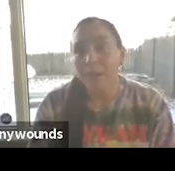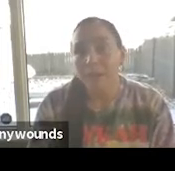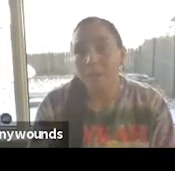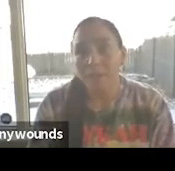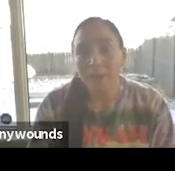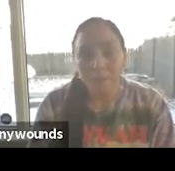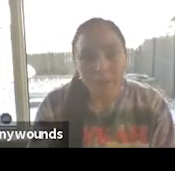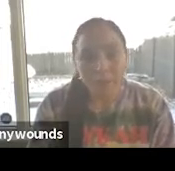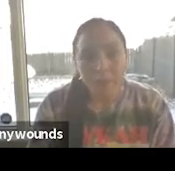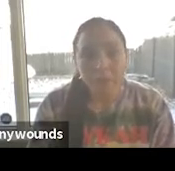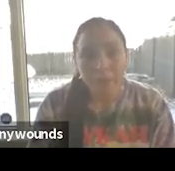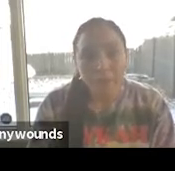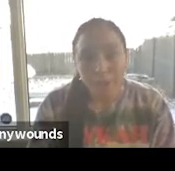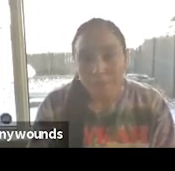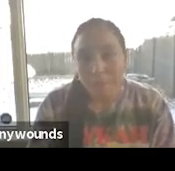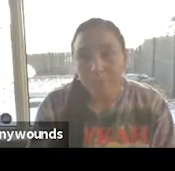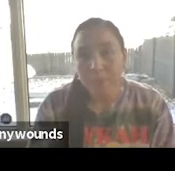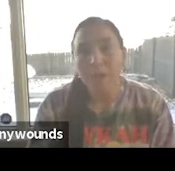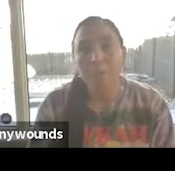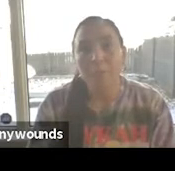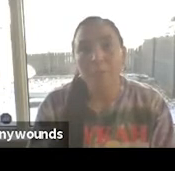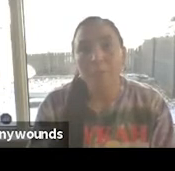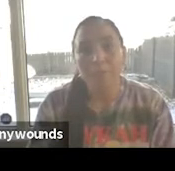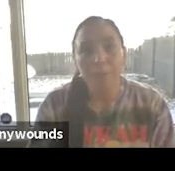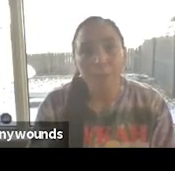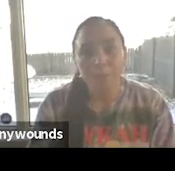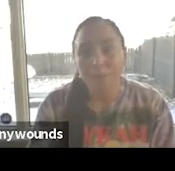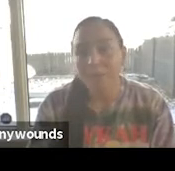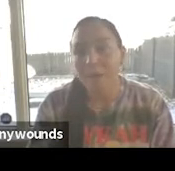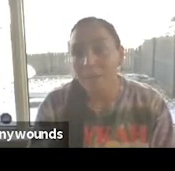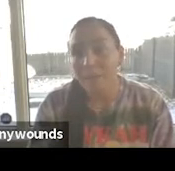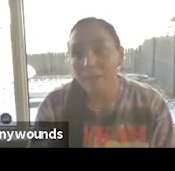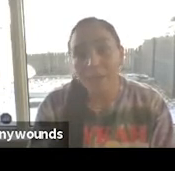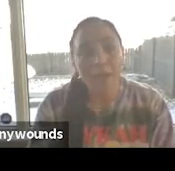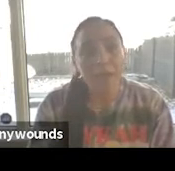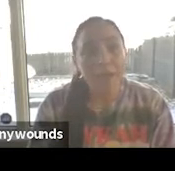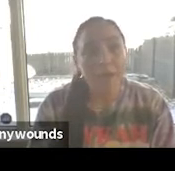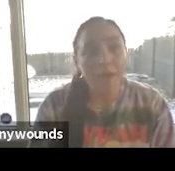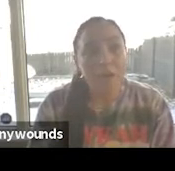and we demand better from our leadership, we will demand better from these companies that are,